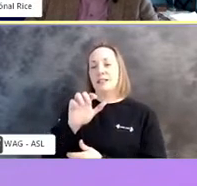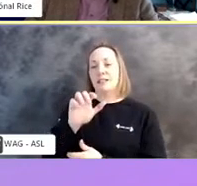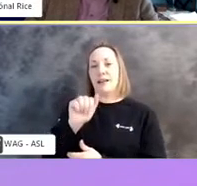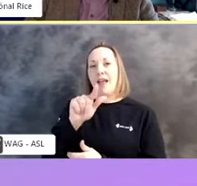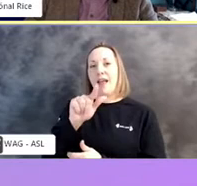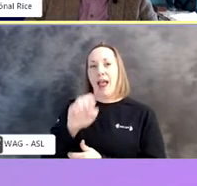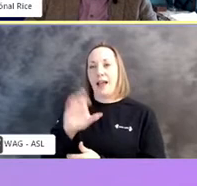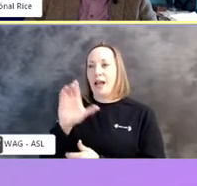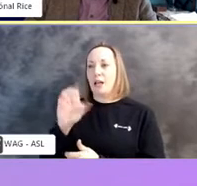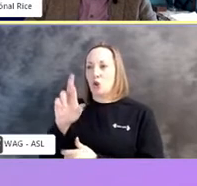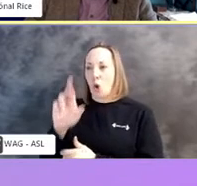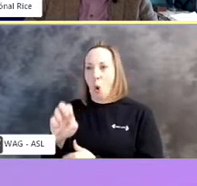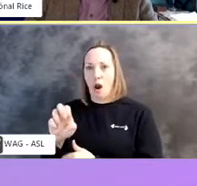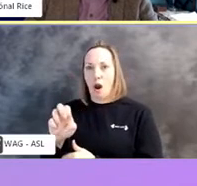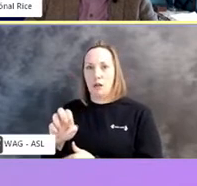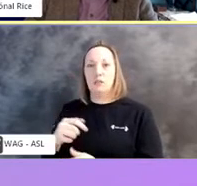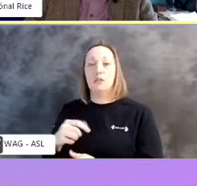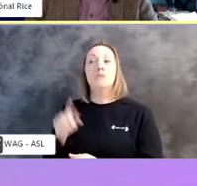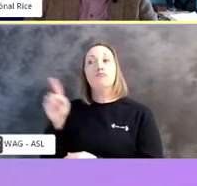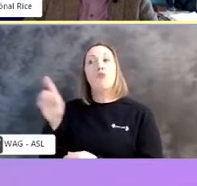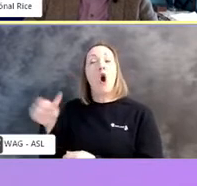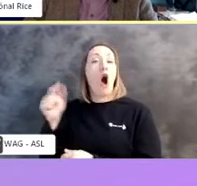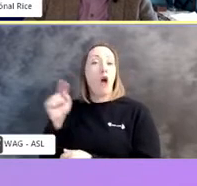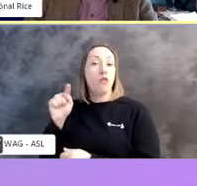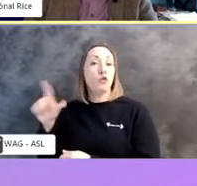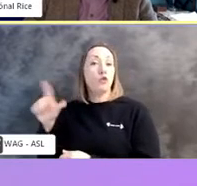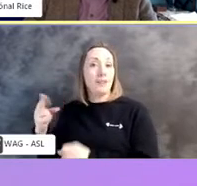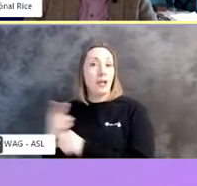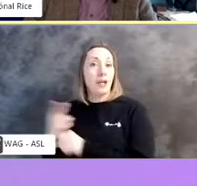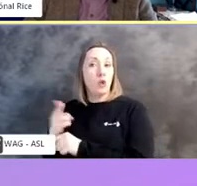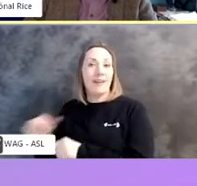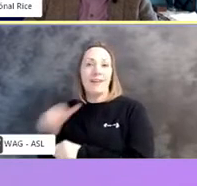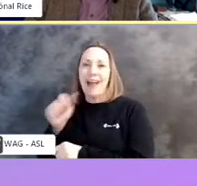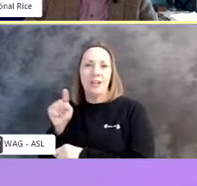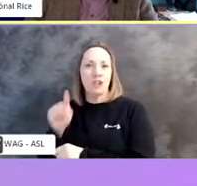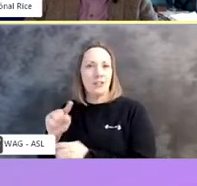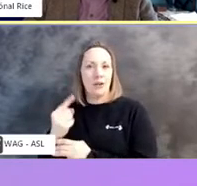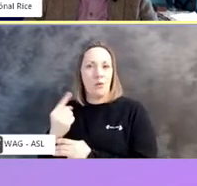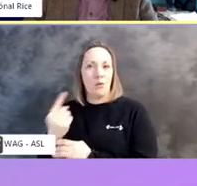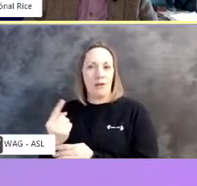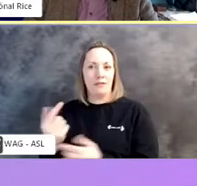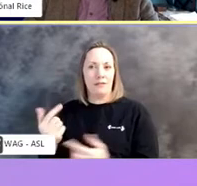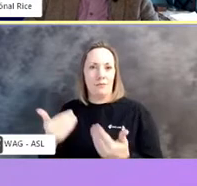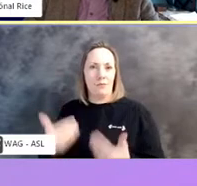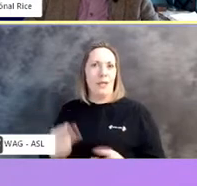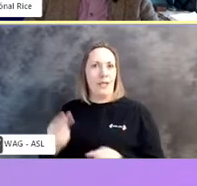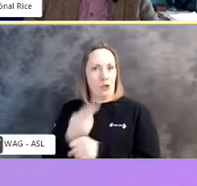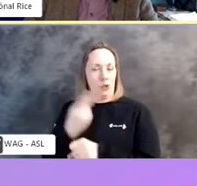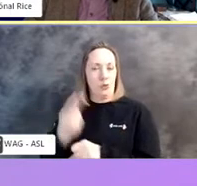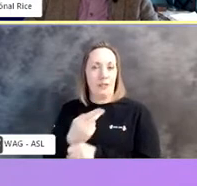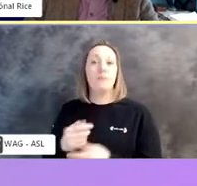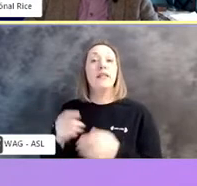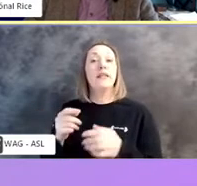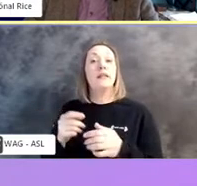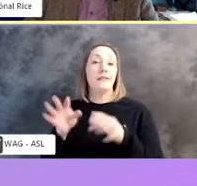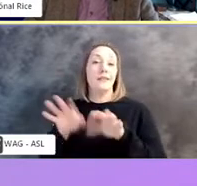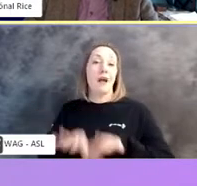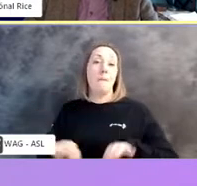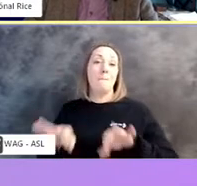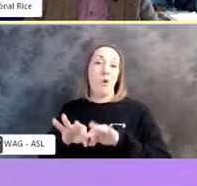That's why we favor testing engines such as excor. We can point to the